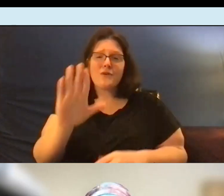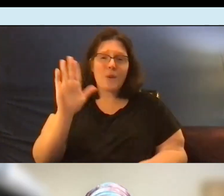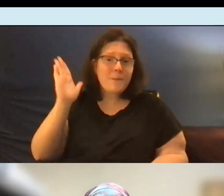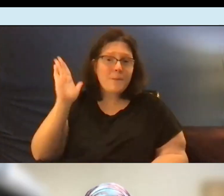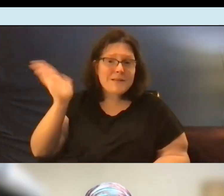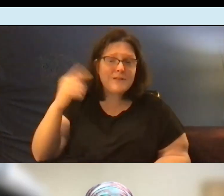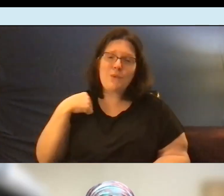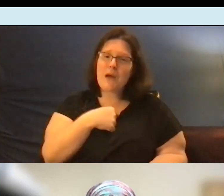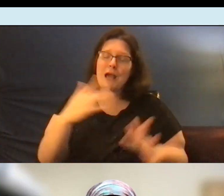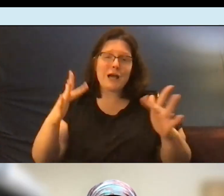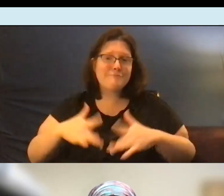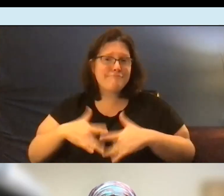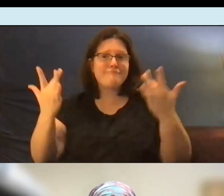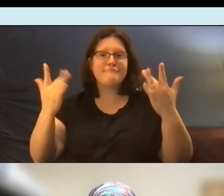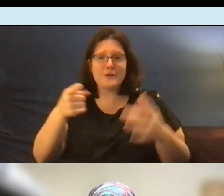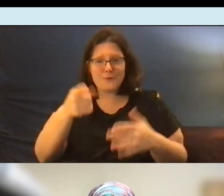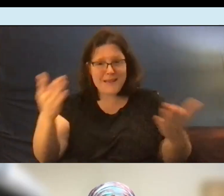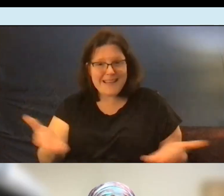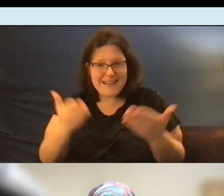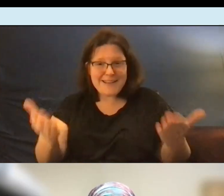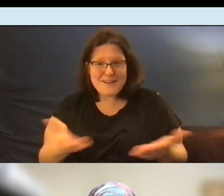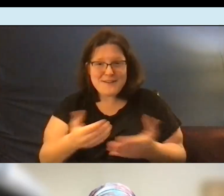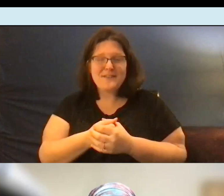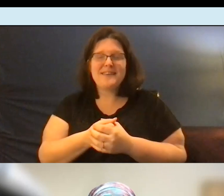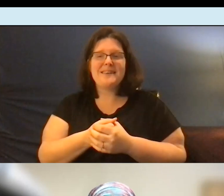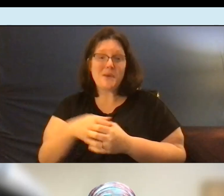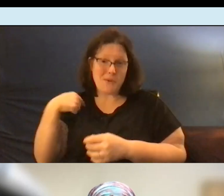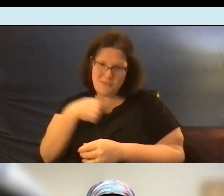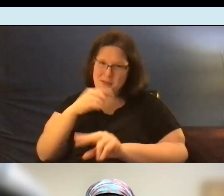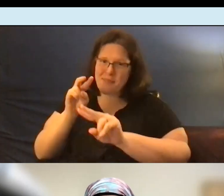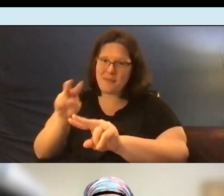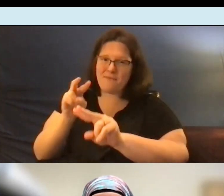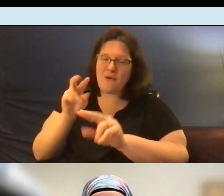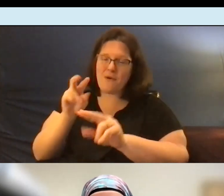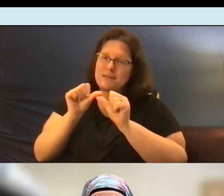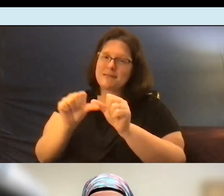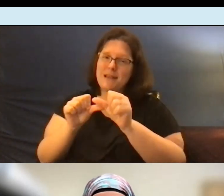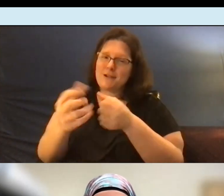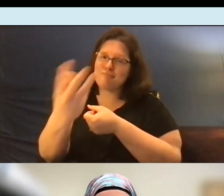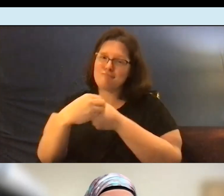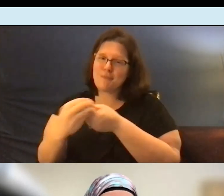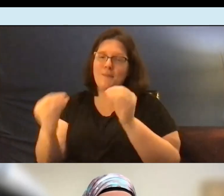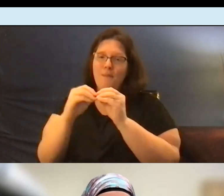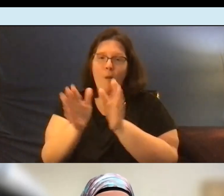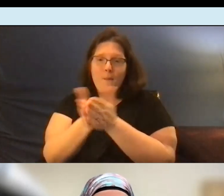so grateful to have you um and we look forward to continuing to see any more books you might publish